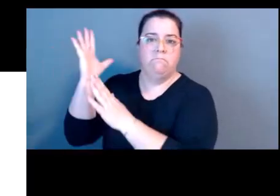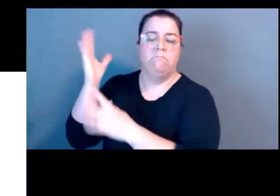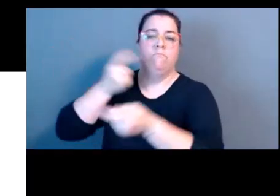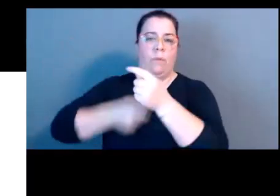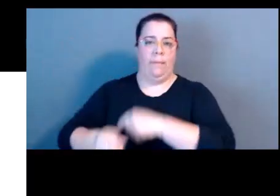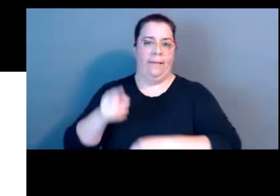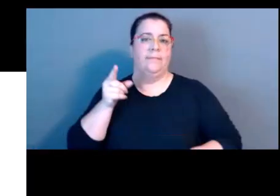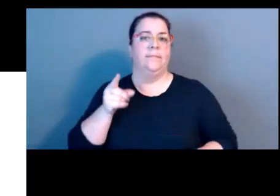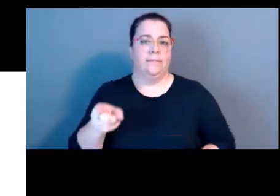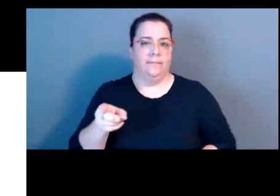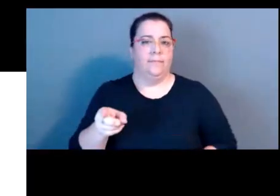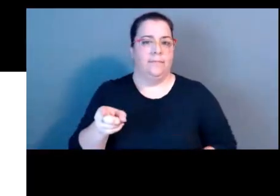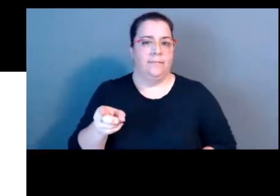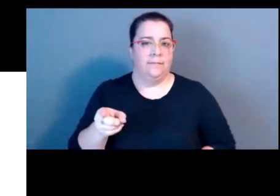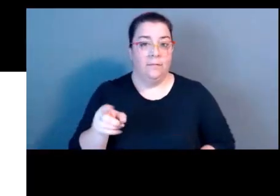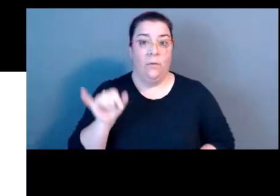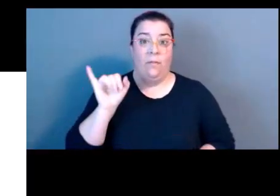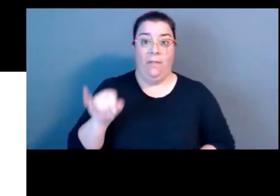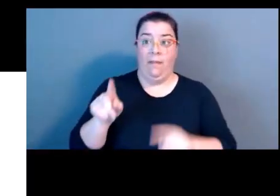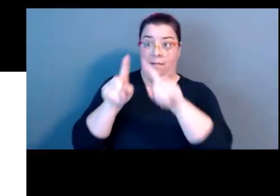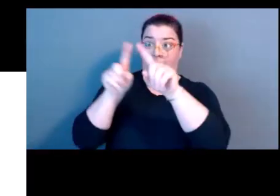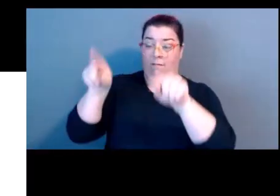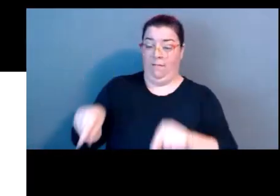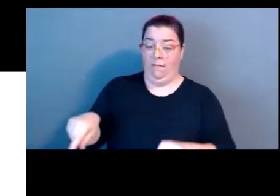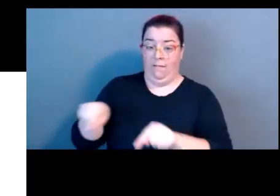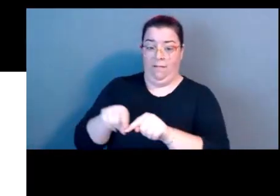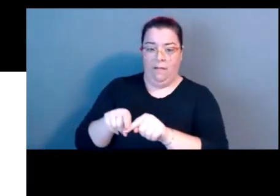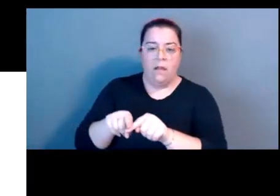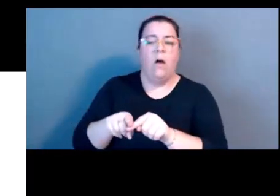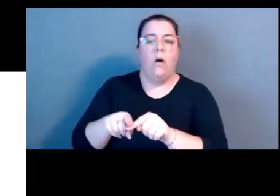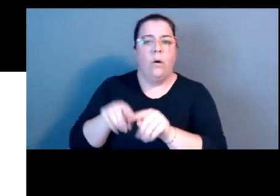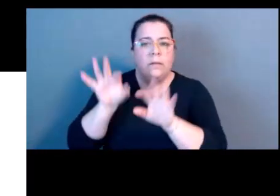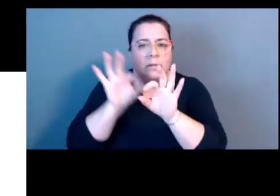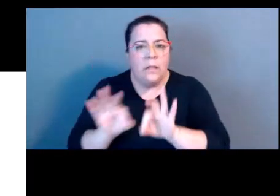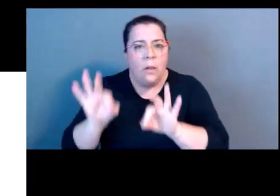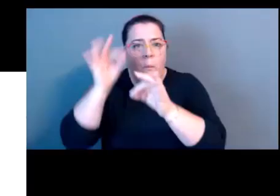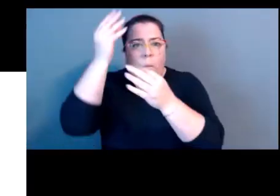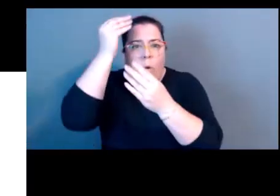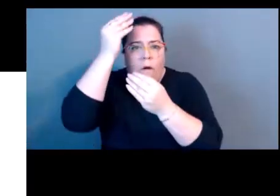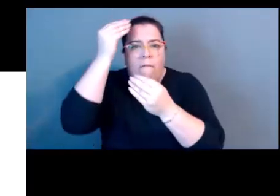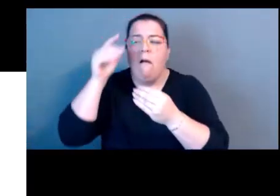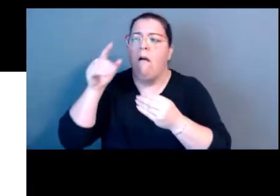This section brings together key information on eligible